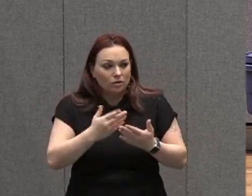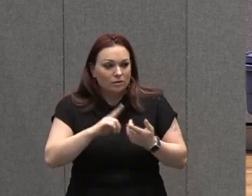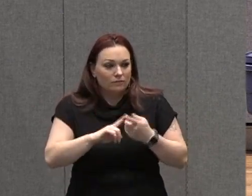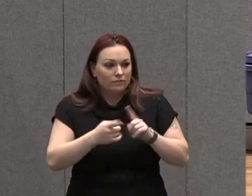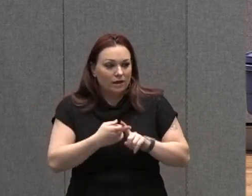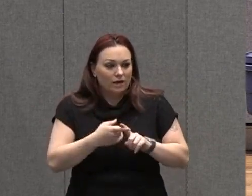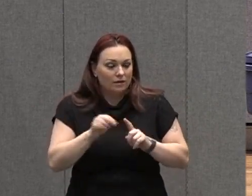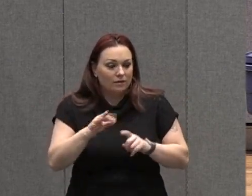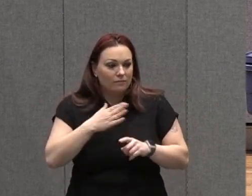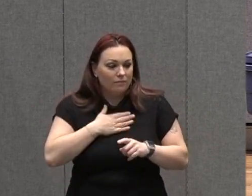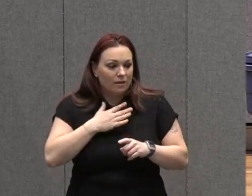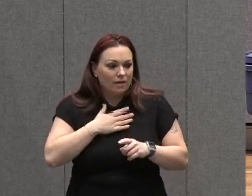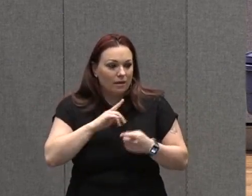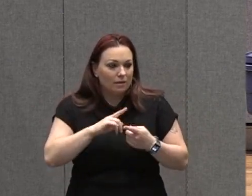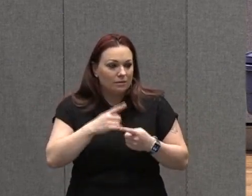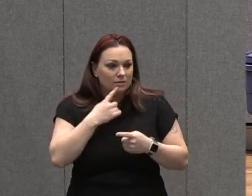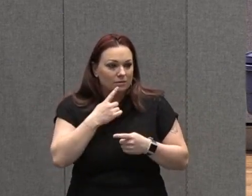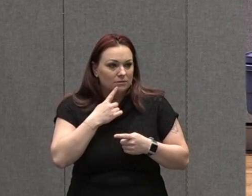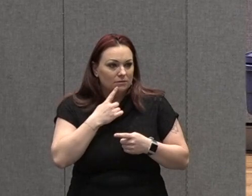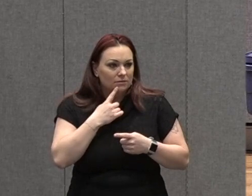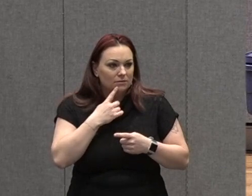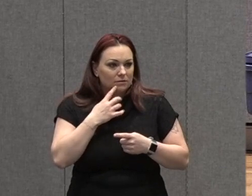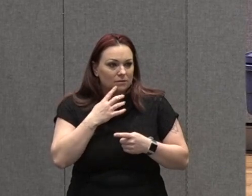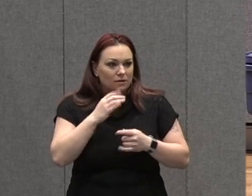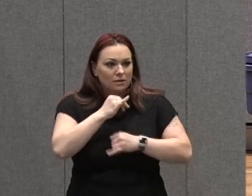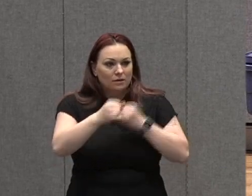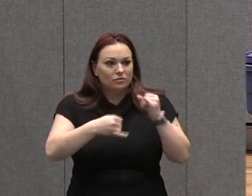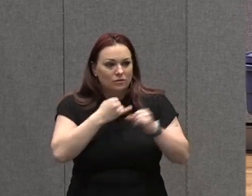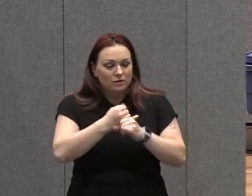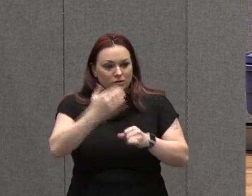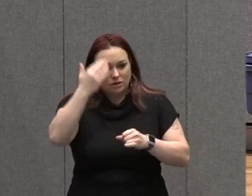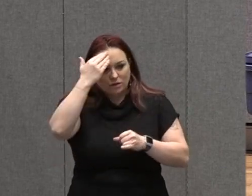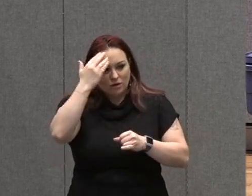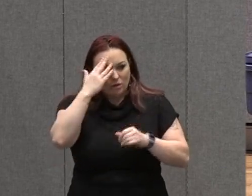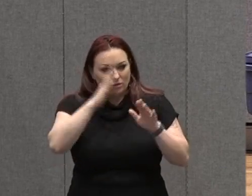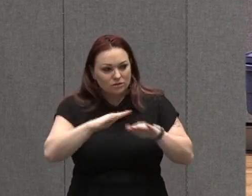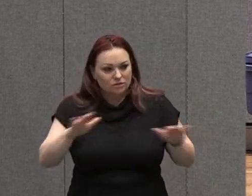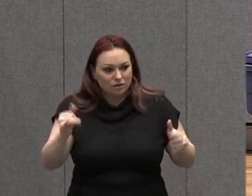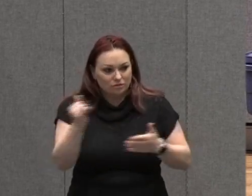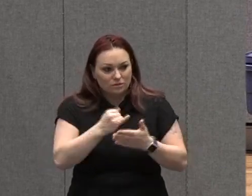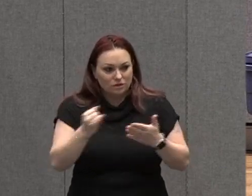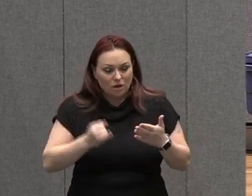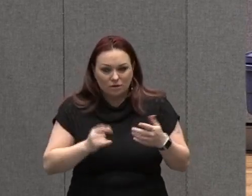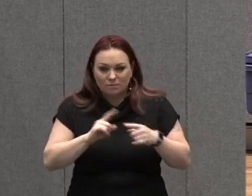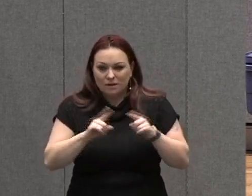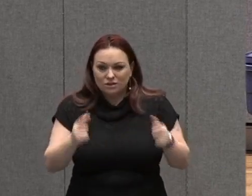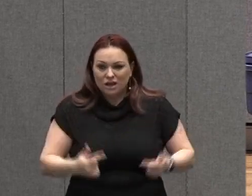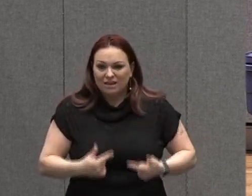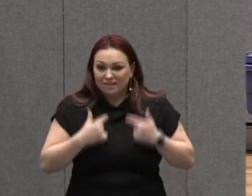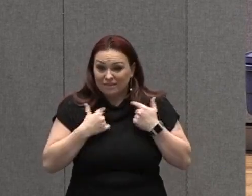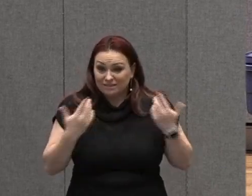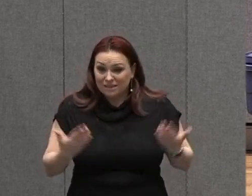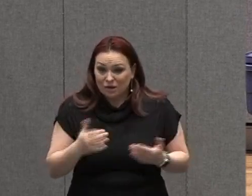she is an internationally known children's' artist, but she lives right here in Albuquerque.